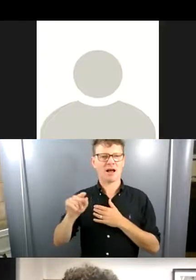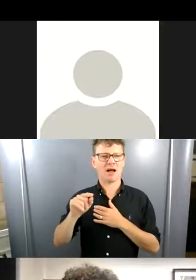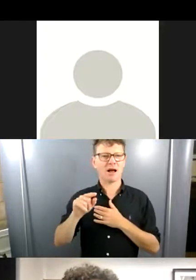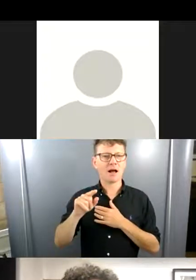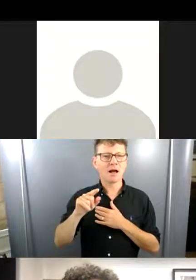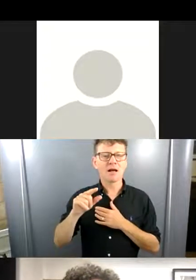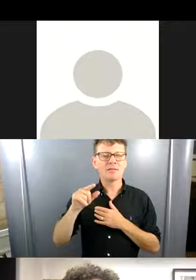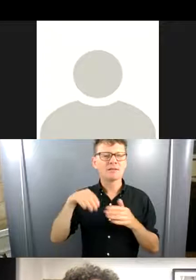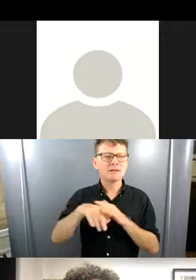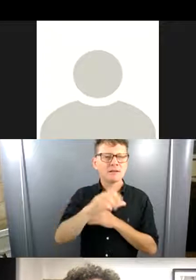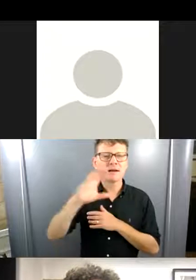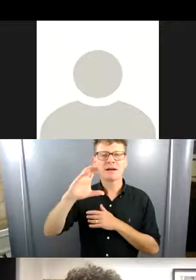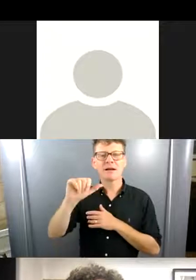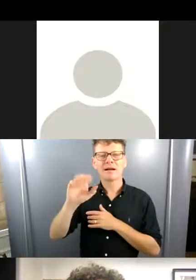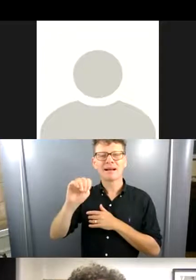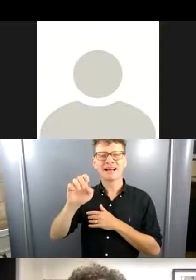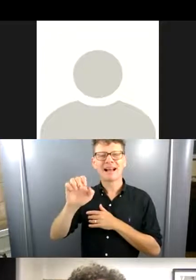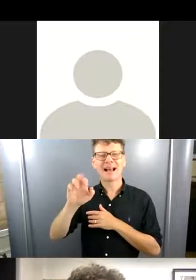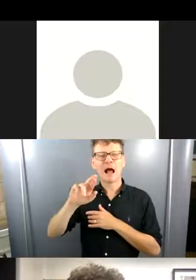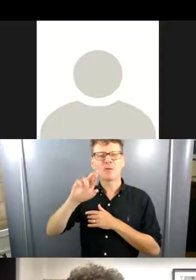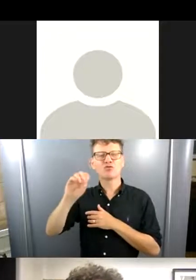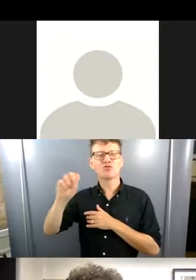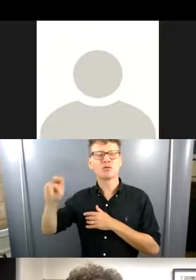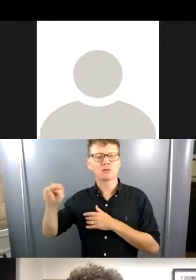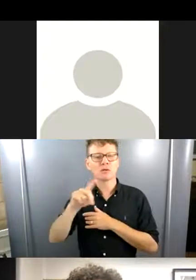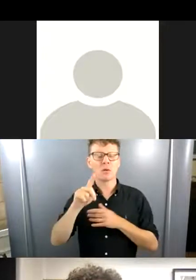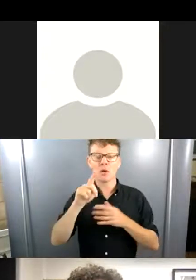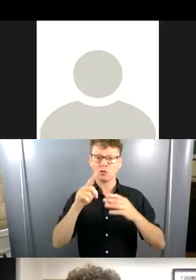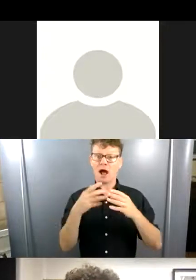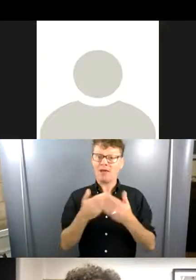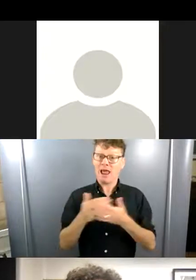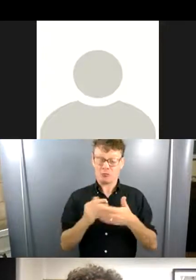languages that they understand on top of that so that's part of people's repertoire